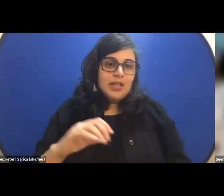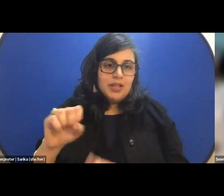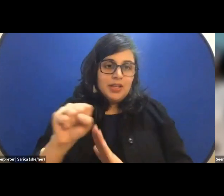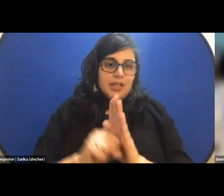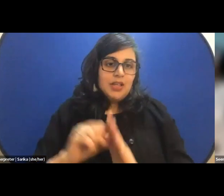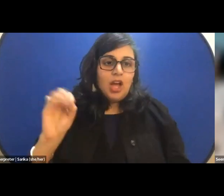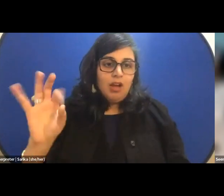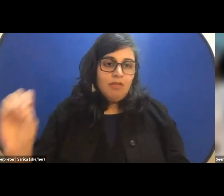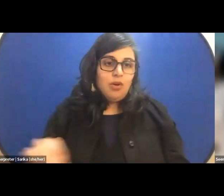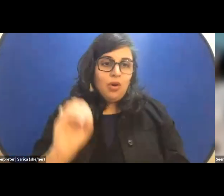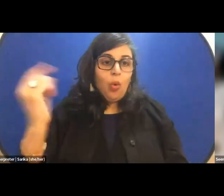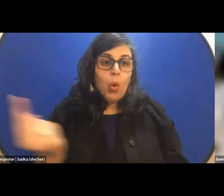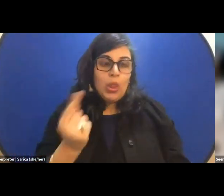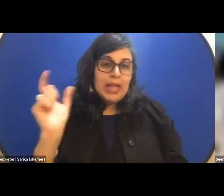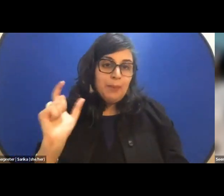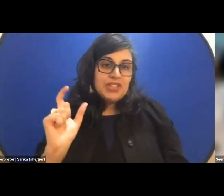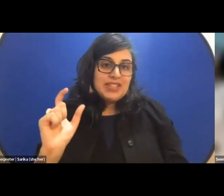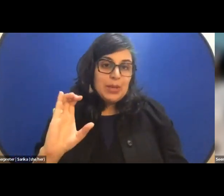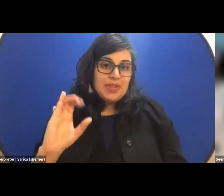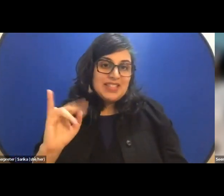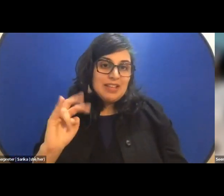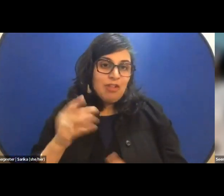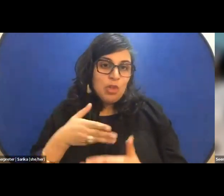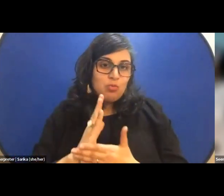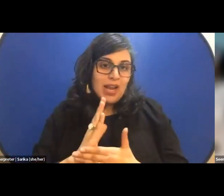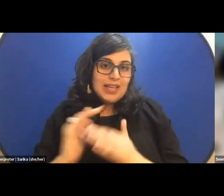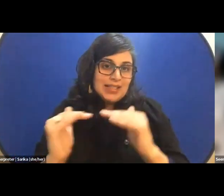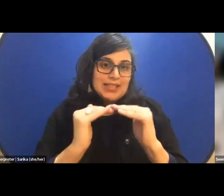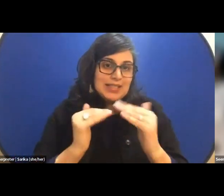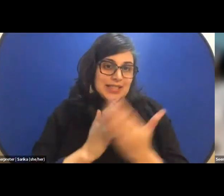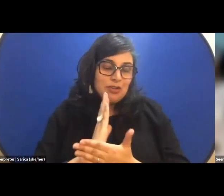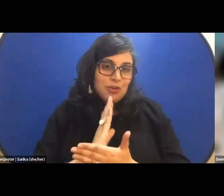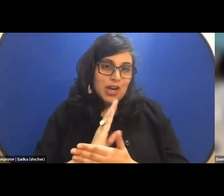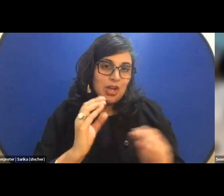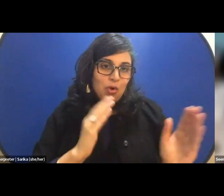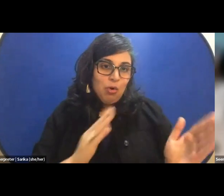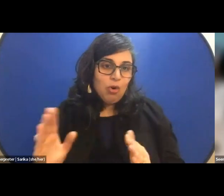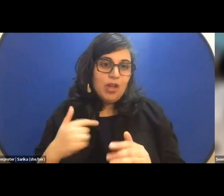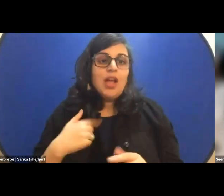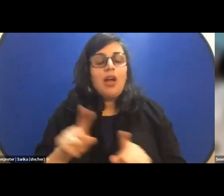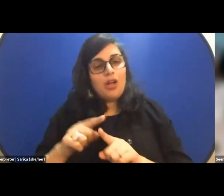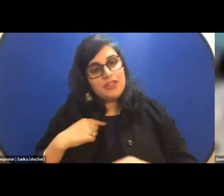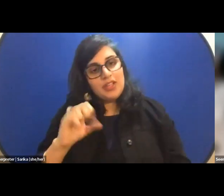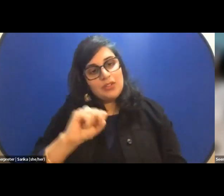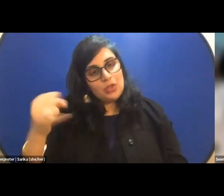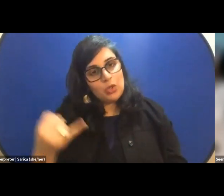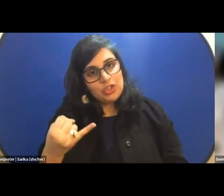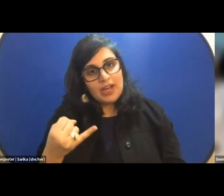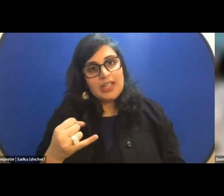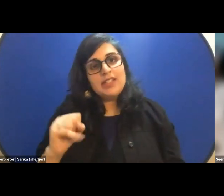supporting black, Muslim communities. I'm a co-founder of the state of